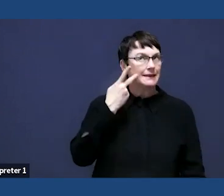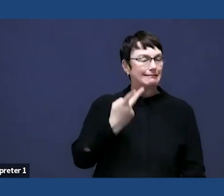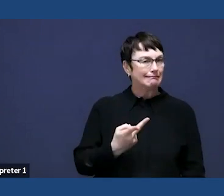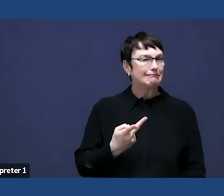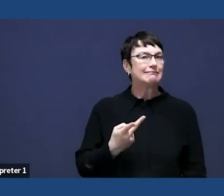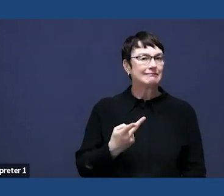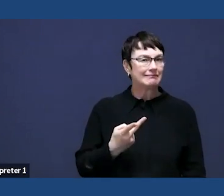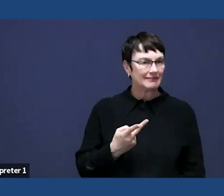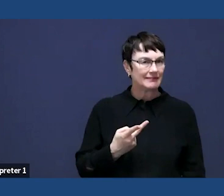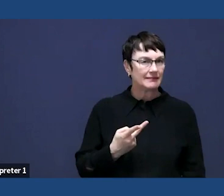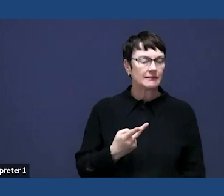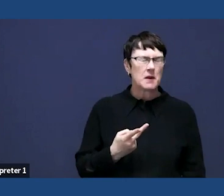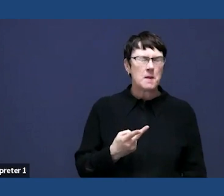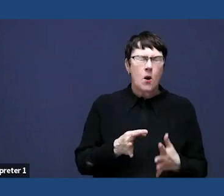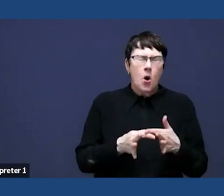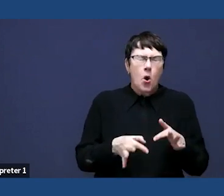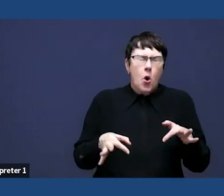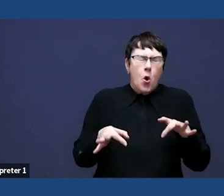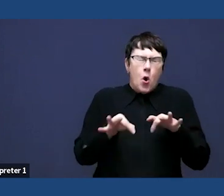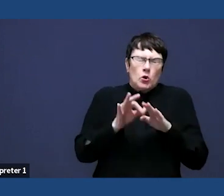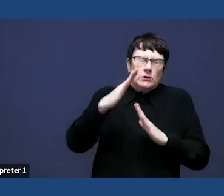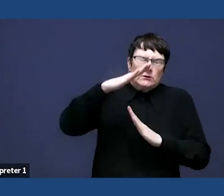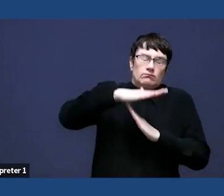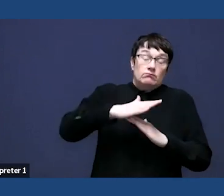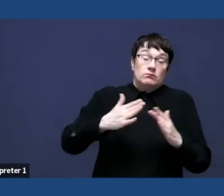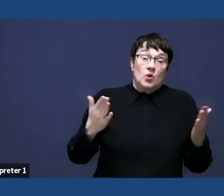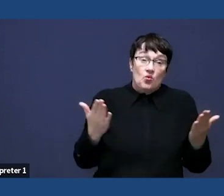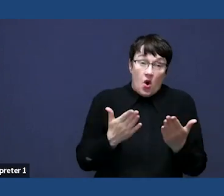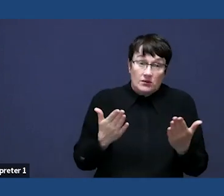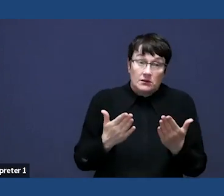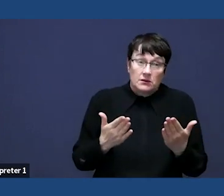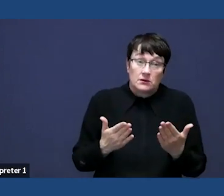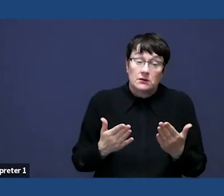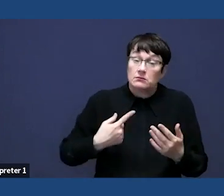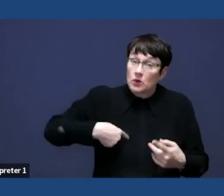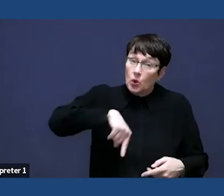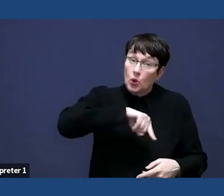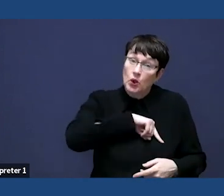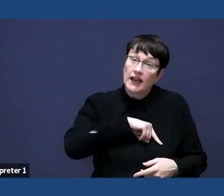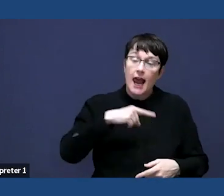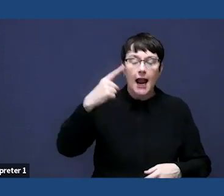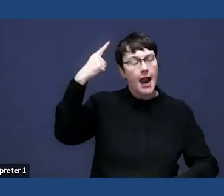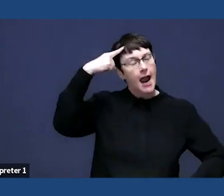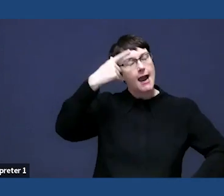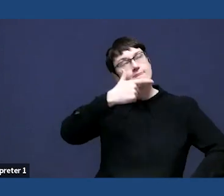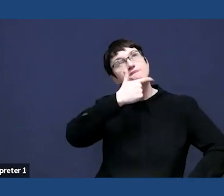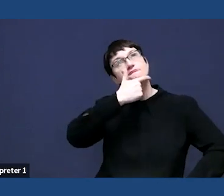of older persons and caregivers, and older persons involved including the private sector